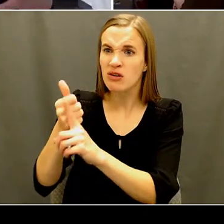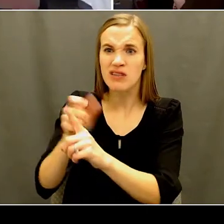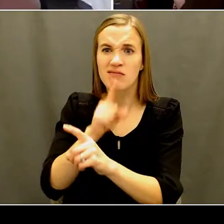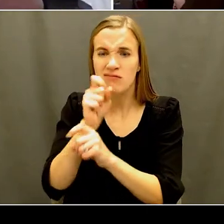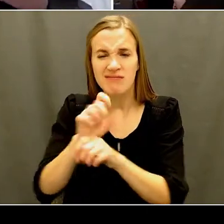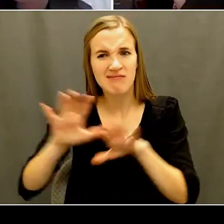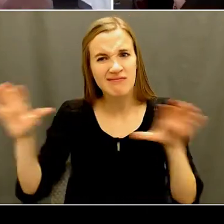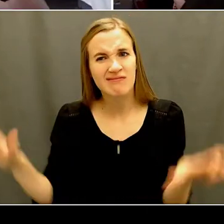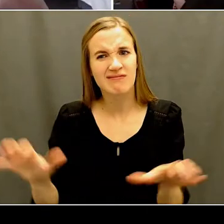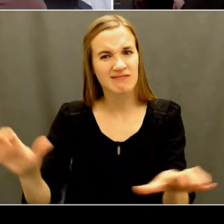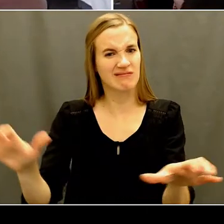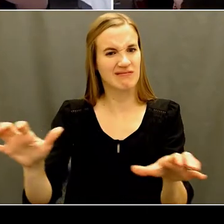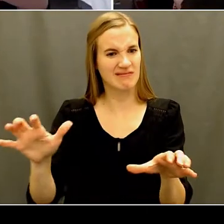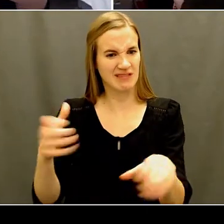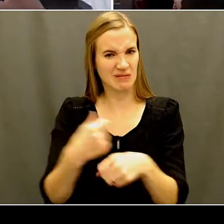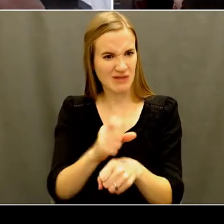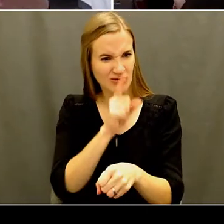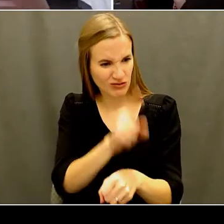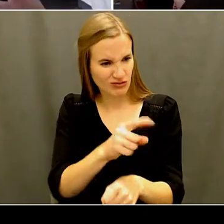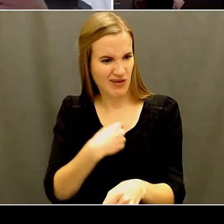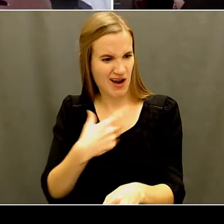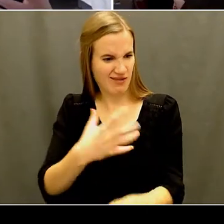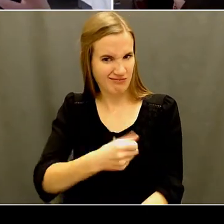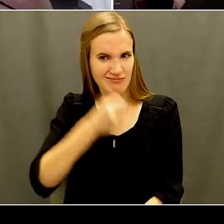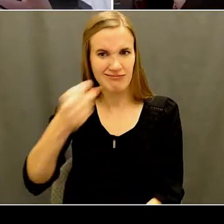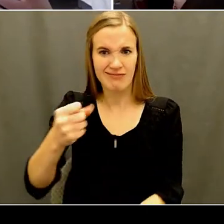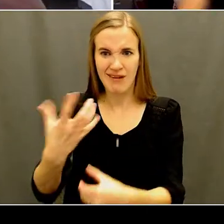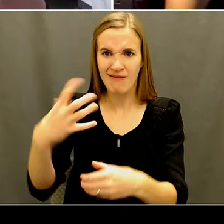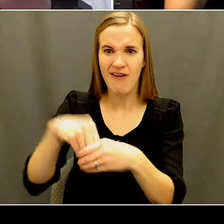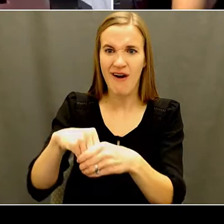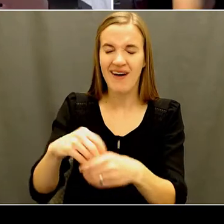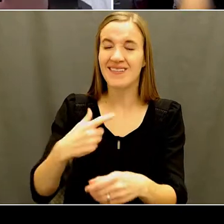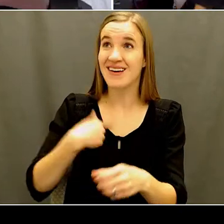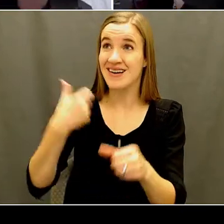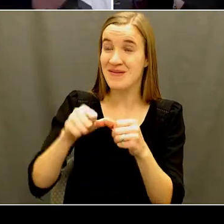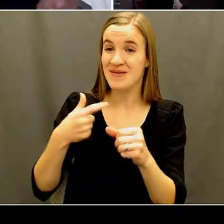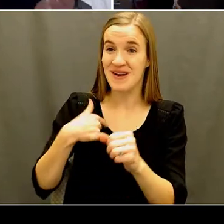weirdos and geeks and it was such a wonderful experience because we were all